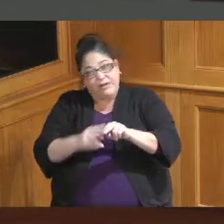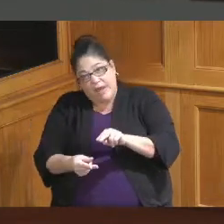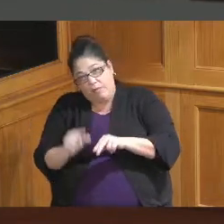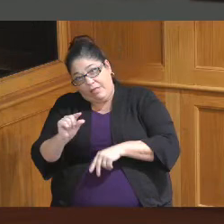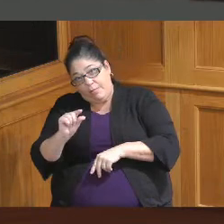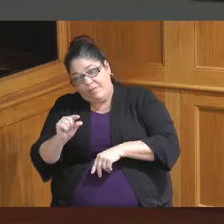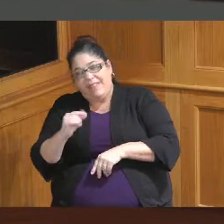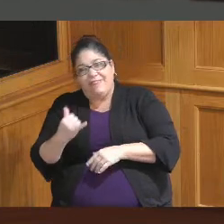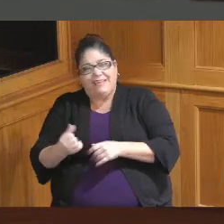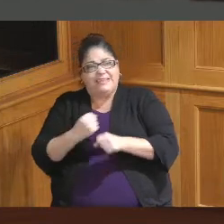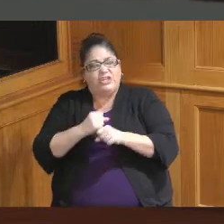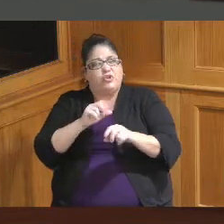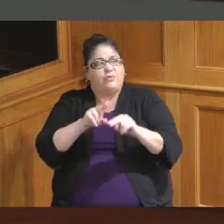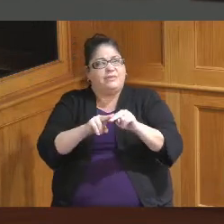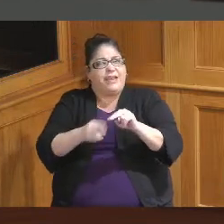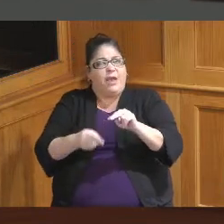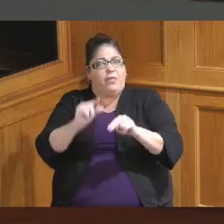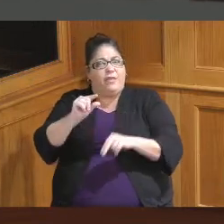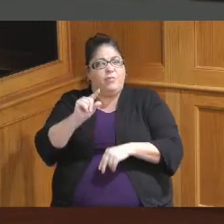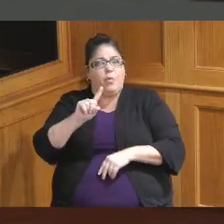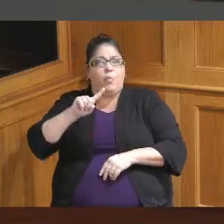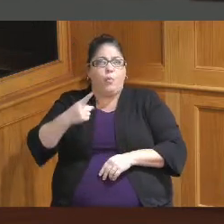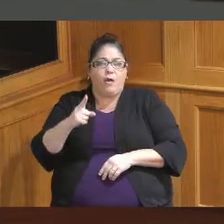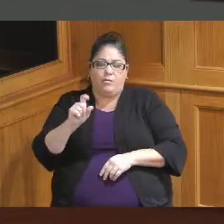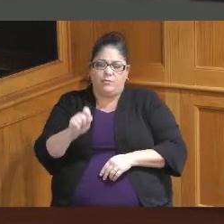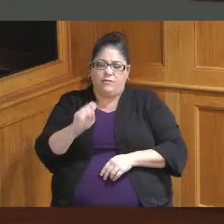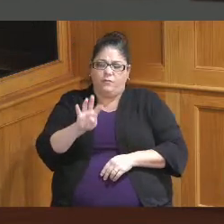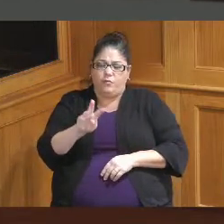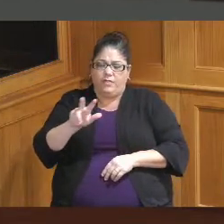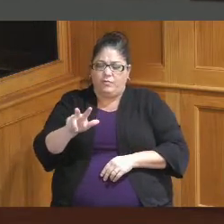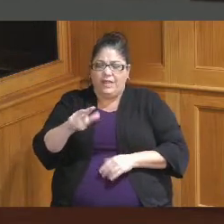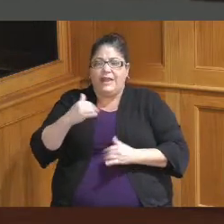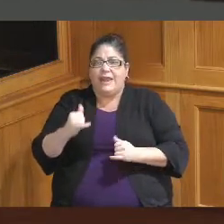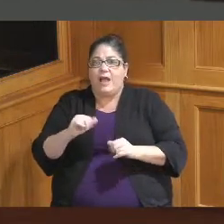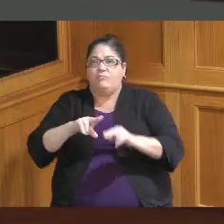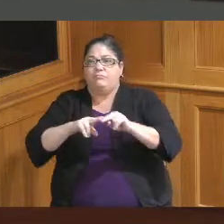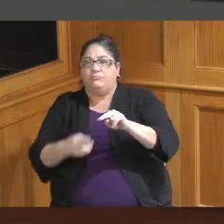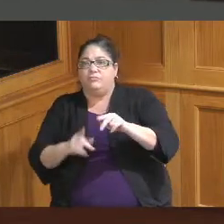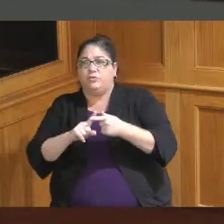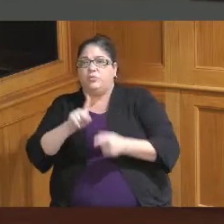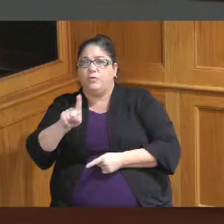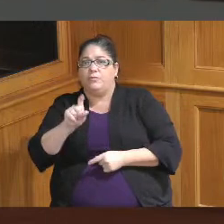year I think it's down I think last year it was $143 but these are for properties that are served